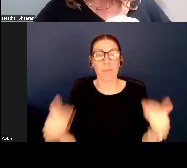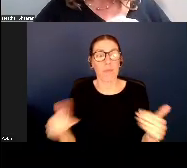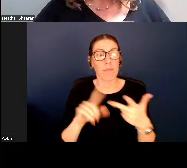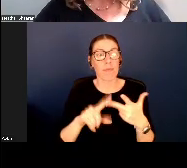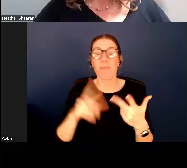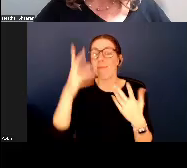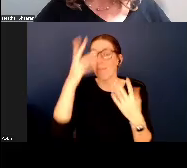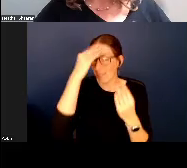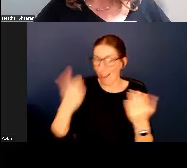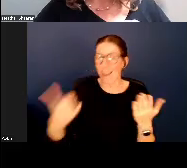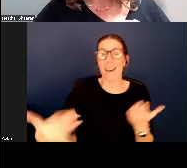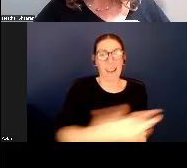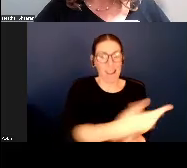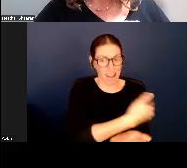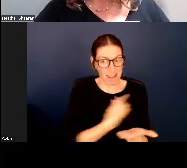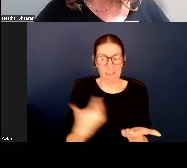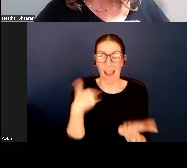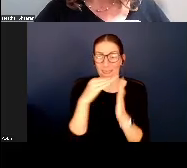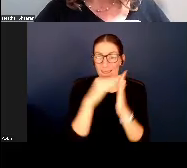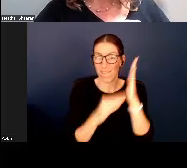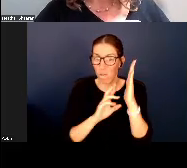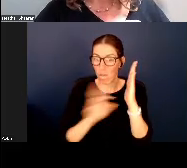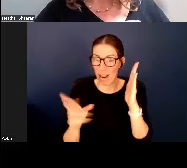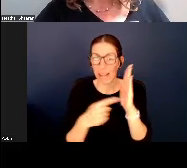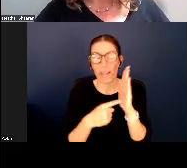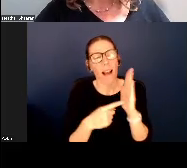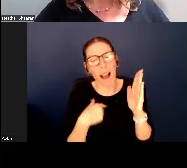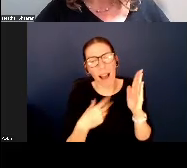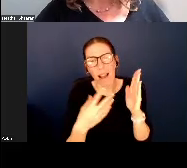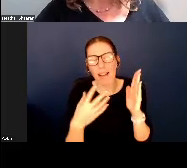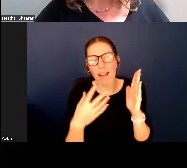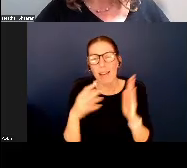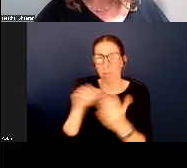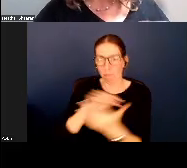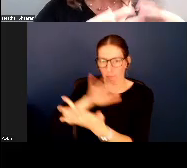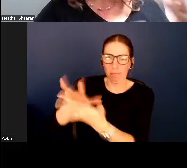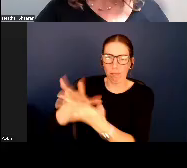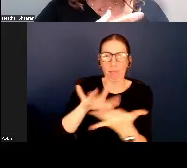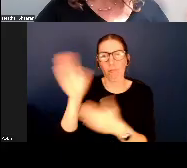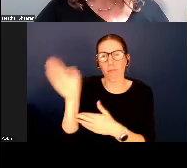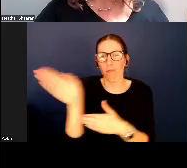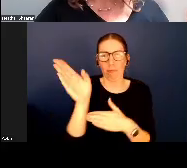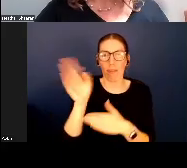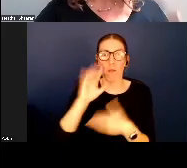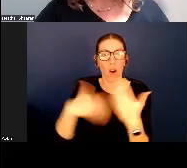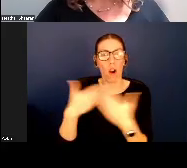I actually went and presented it to clinicians and staff at Grandview to get their perspective,